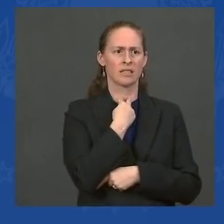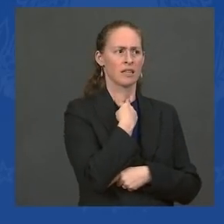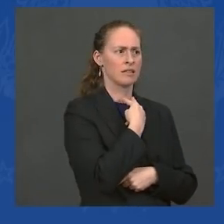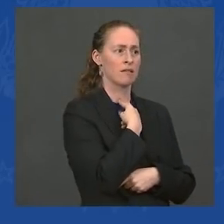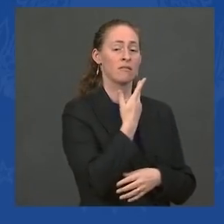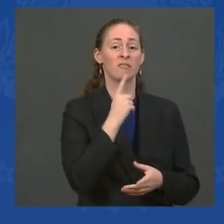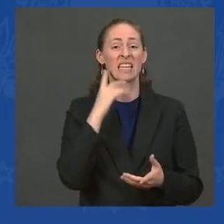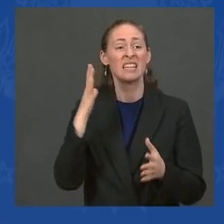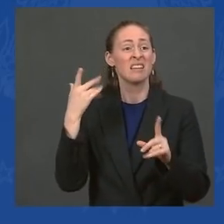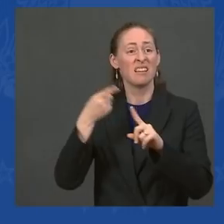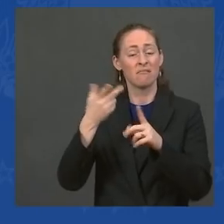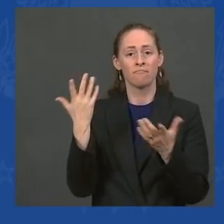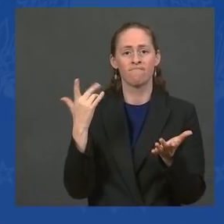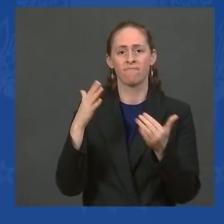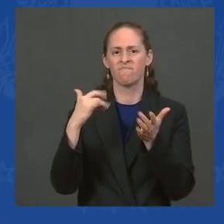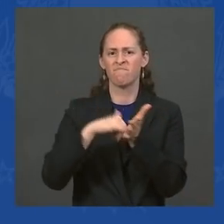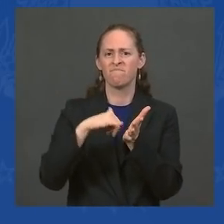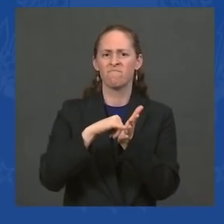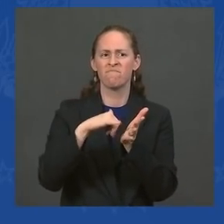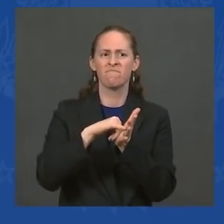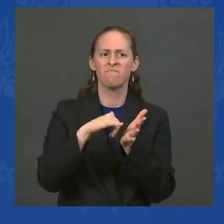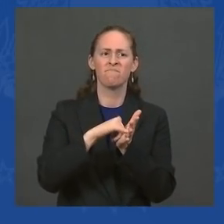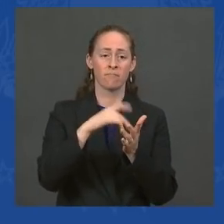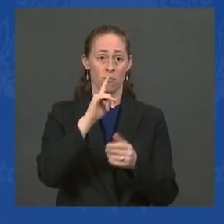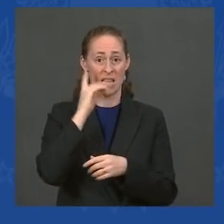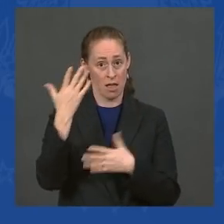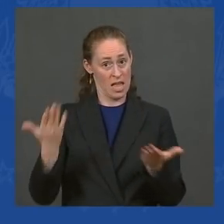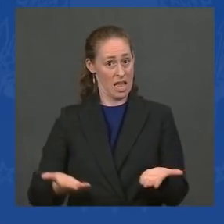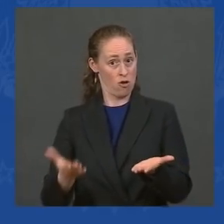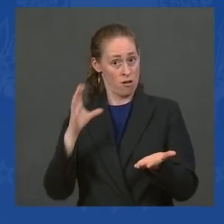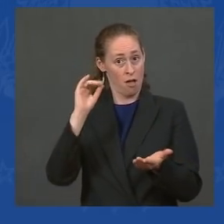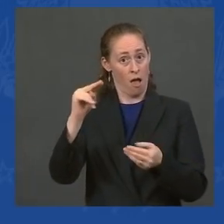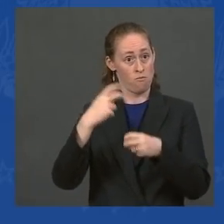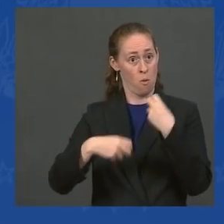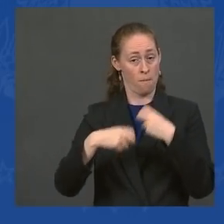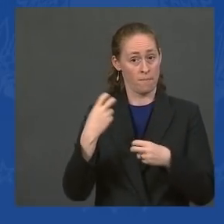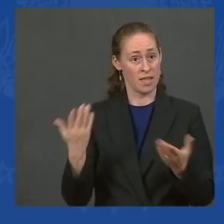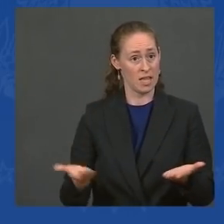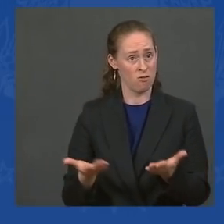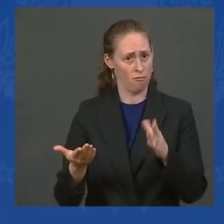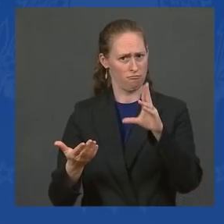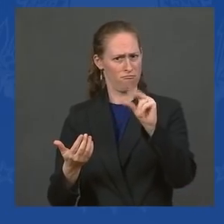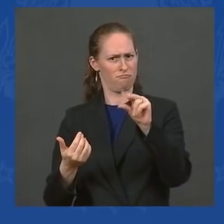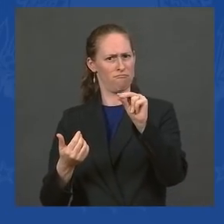And it's not just us. Child care programs all across Connecticut are facing the same dilemma.